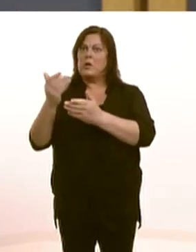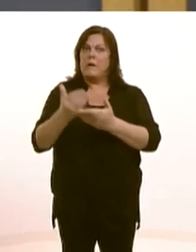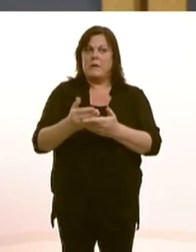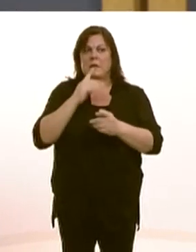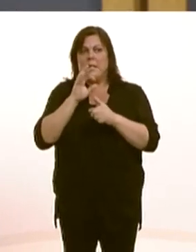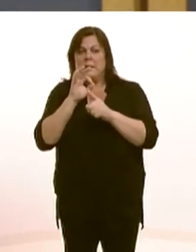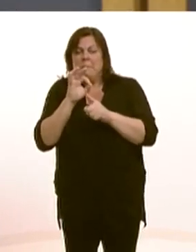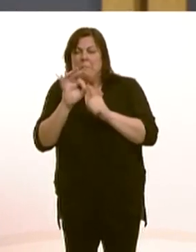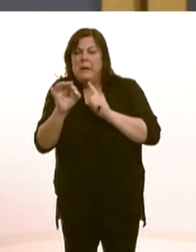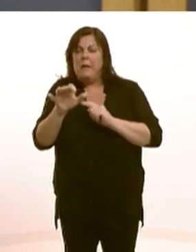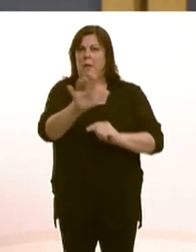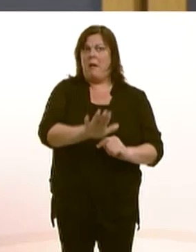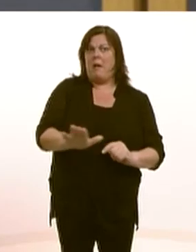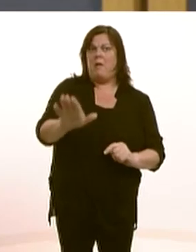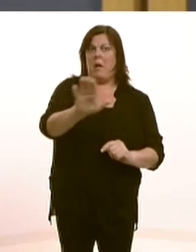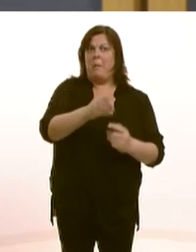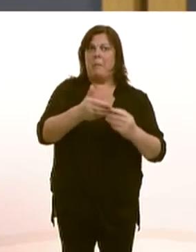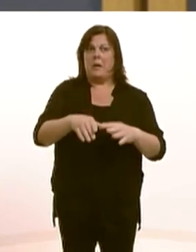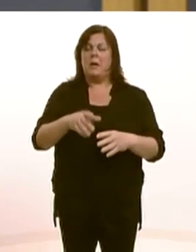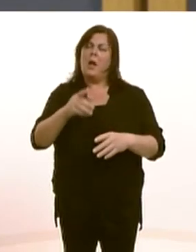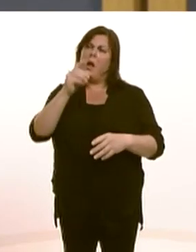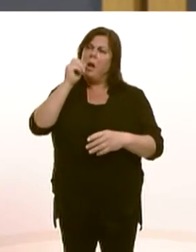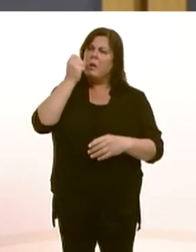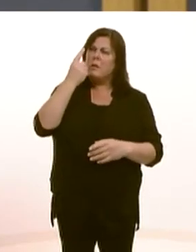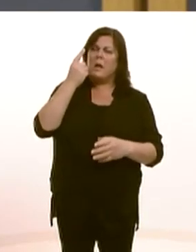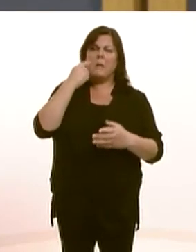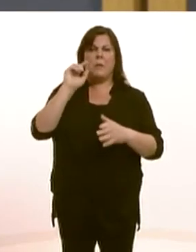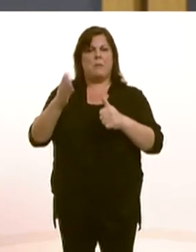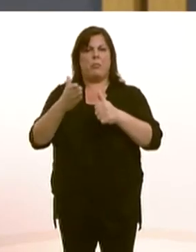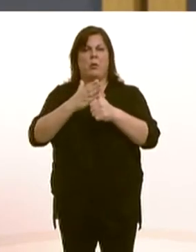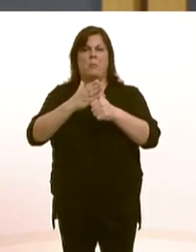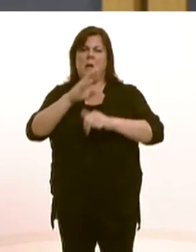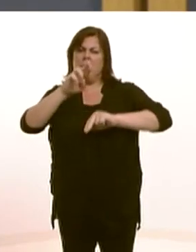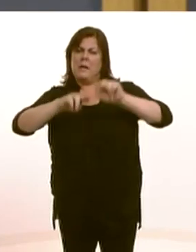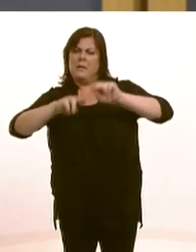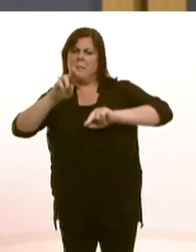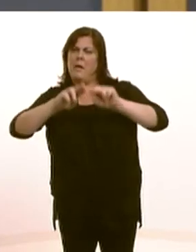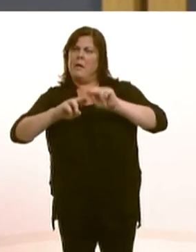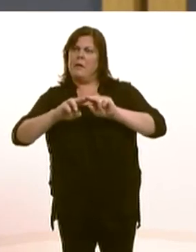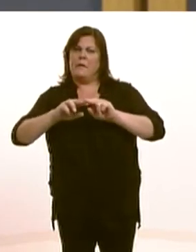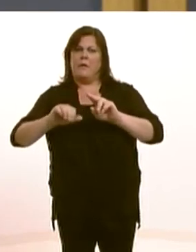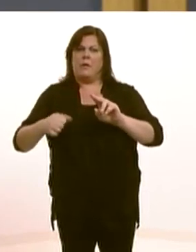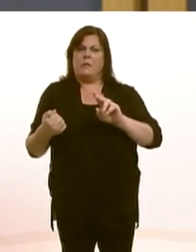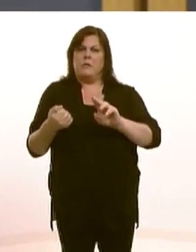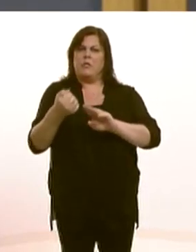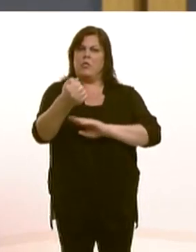I understand that thereís been a preliminary assessment of the reintroduction of a railway line from Carmarthen to Aberystwyth.